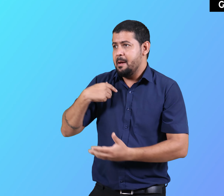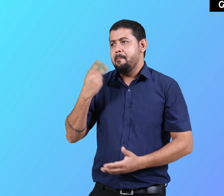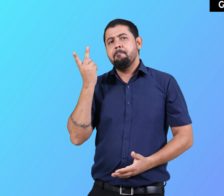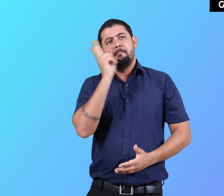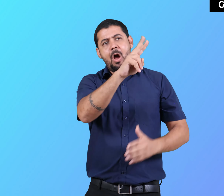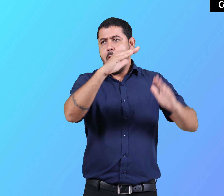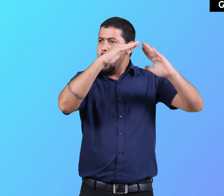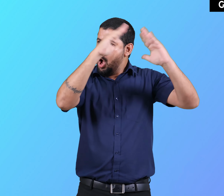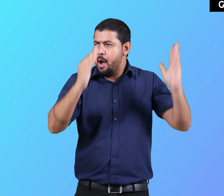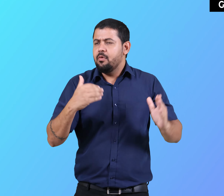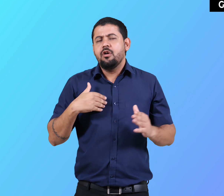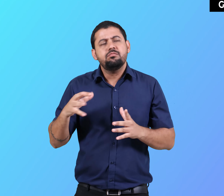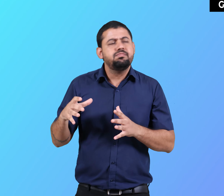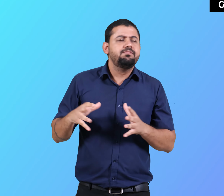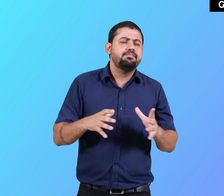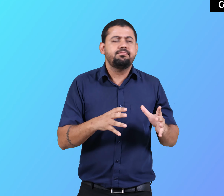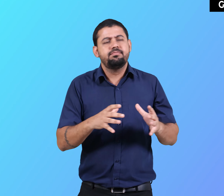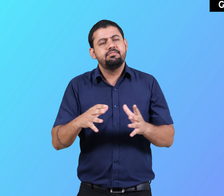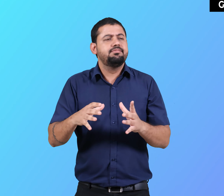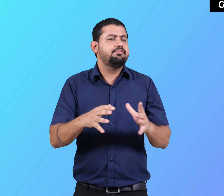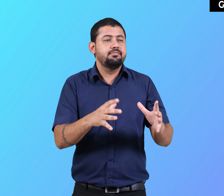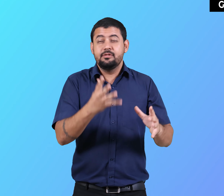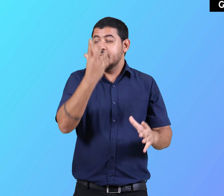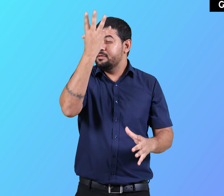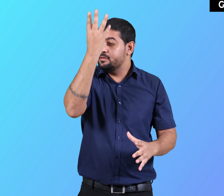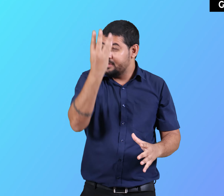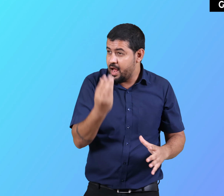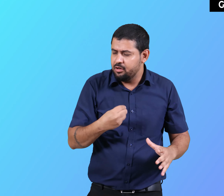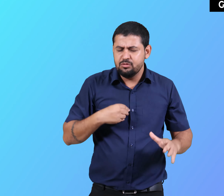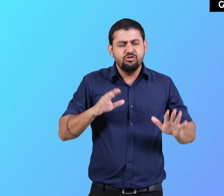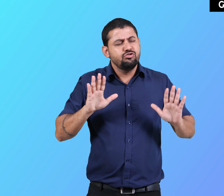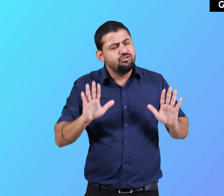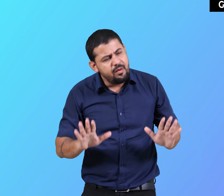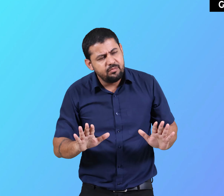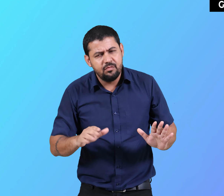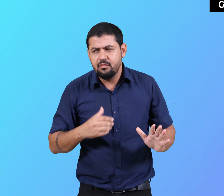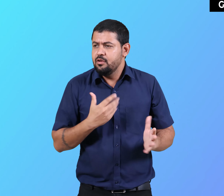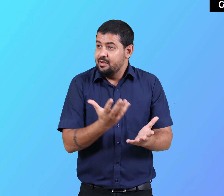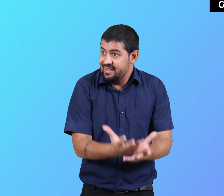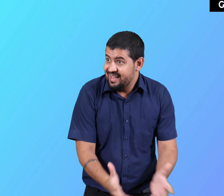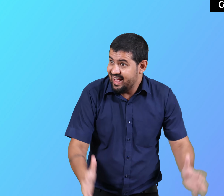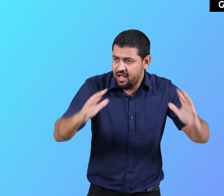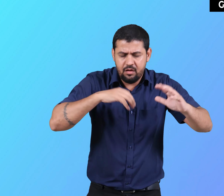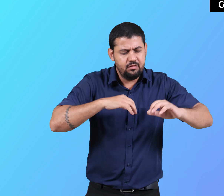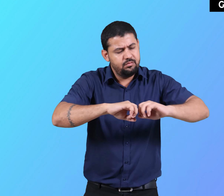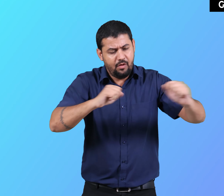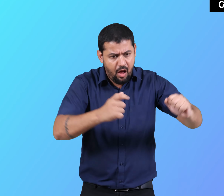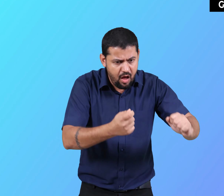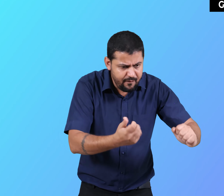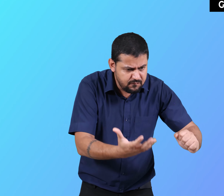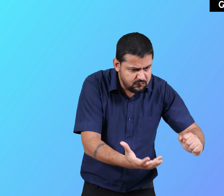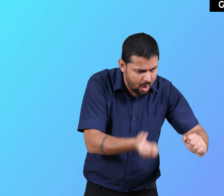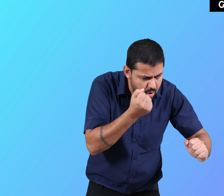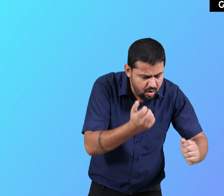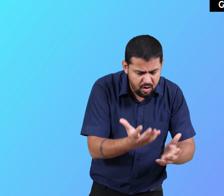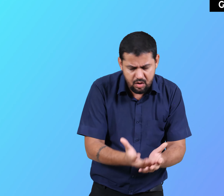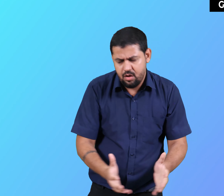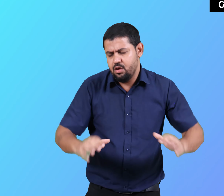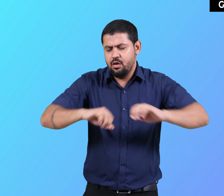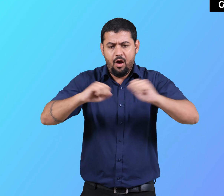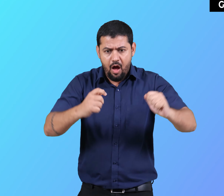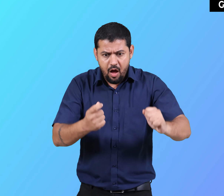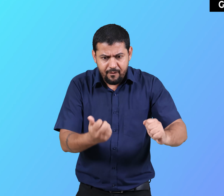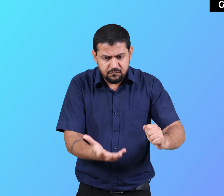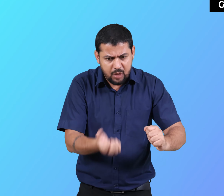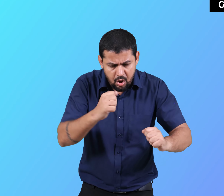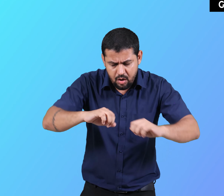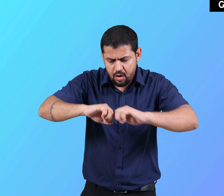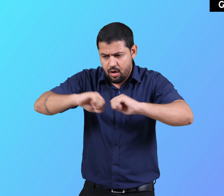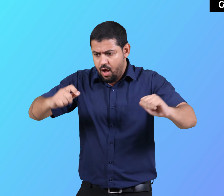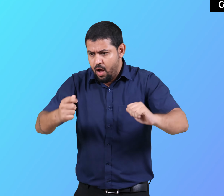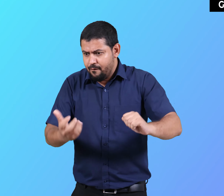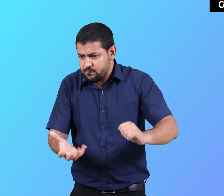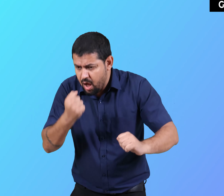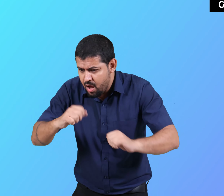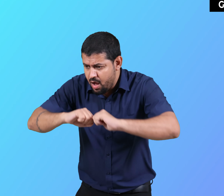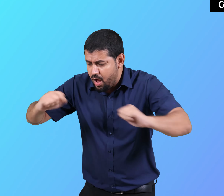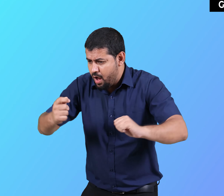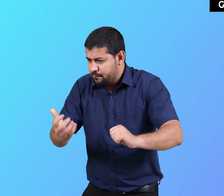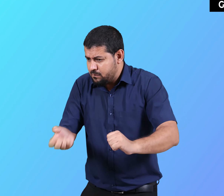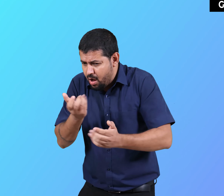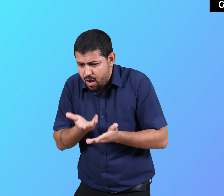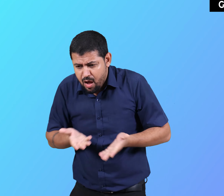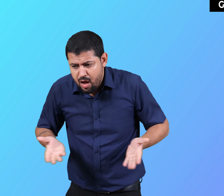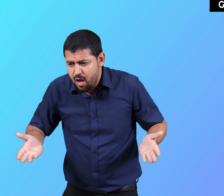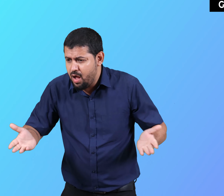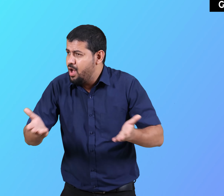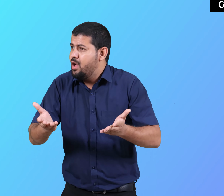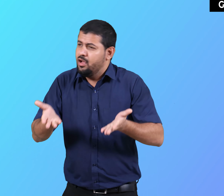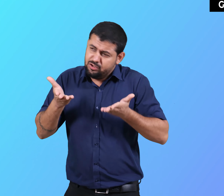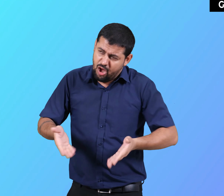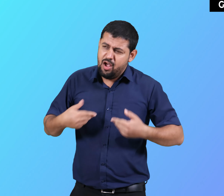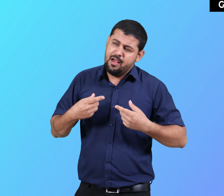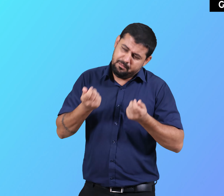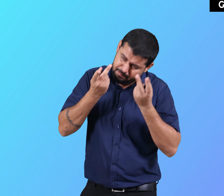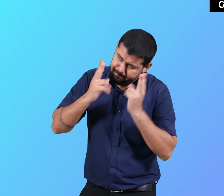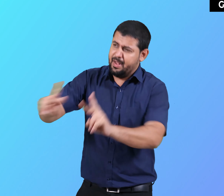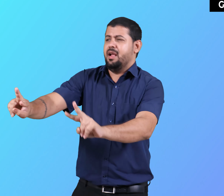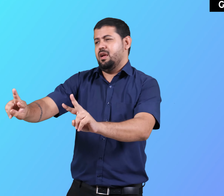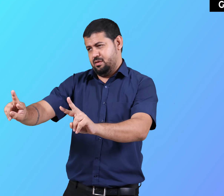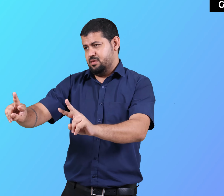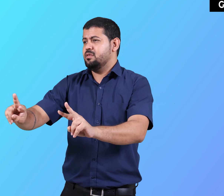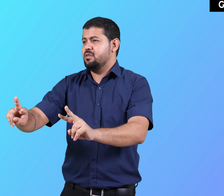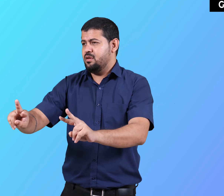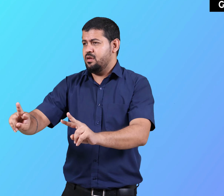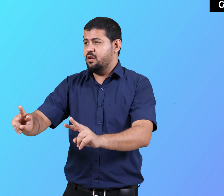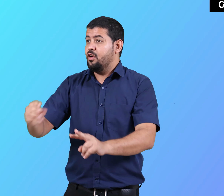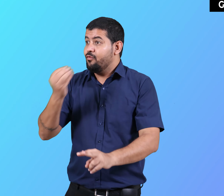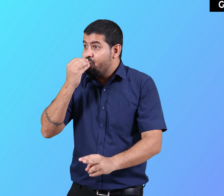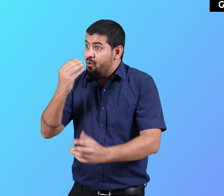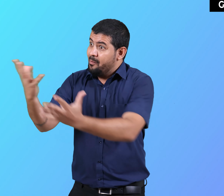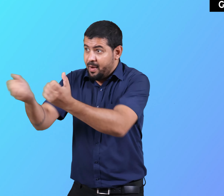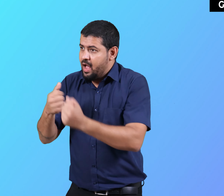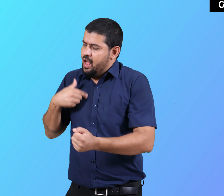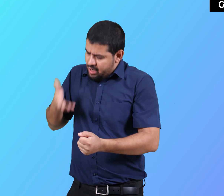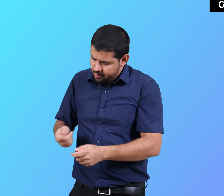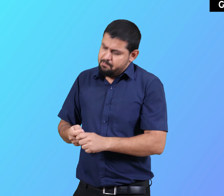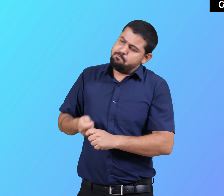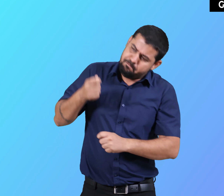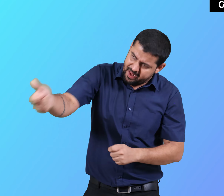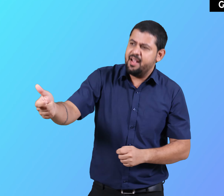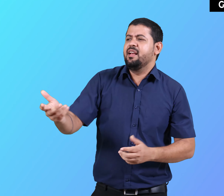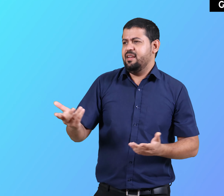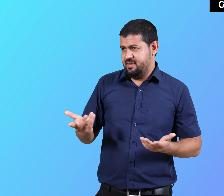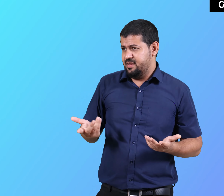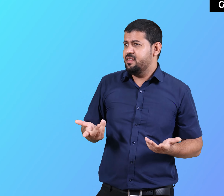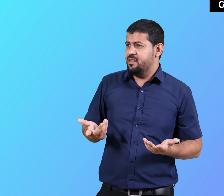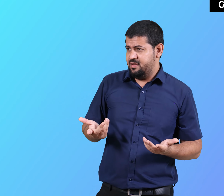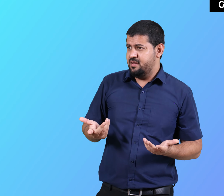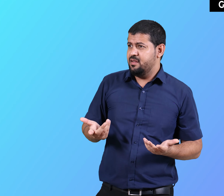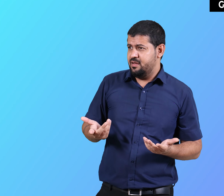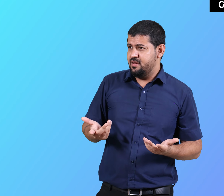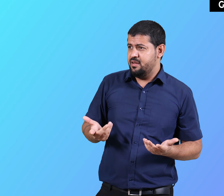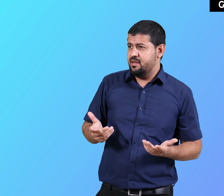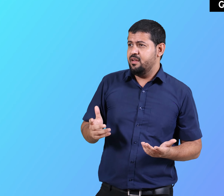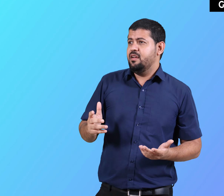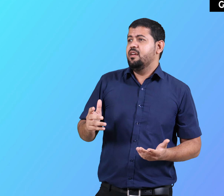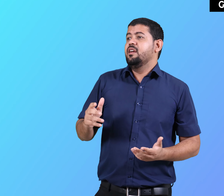On the way home, when we stopped for the night, we opened our sacks and found all the money we had paid. We have brought that money back to you.